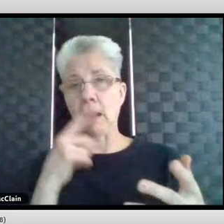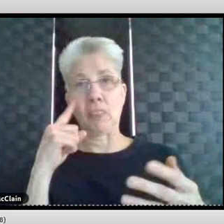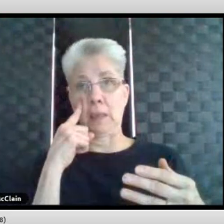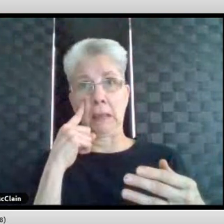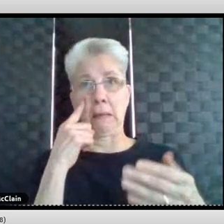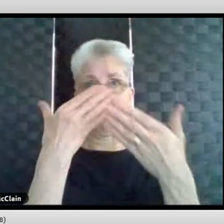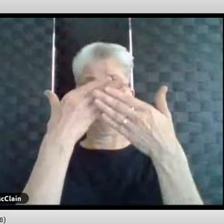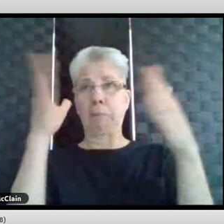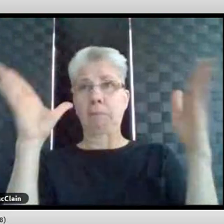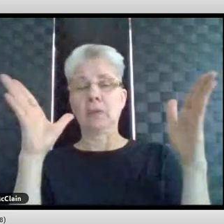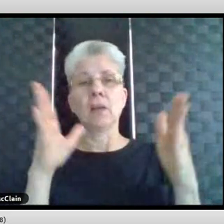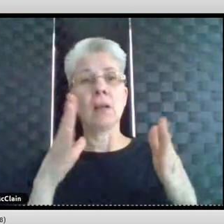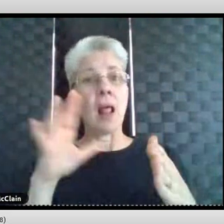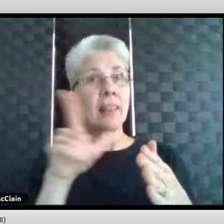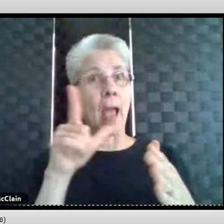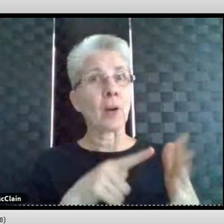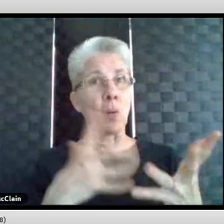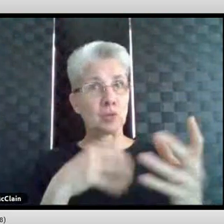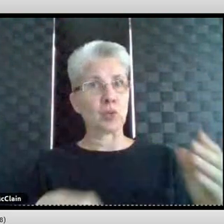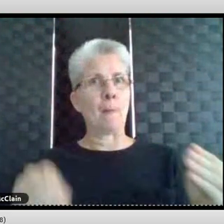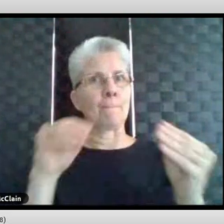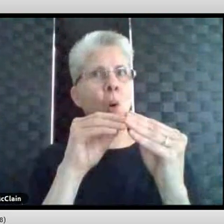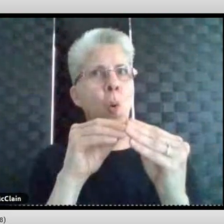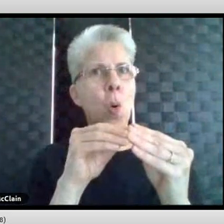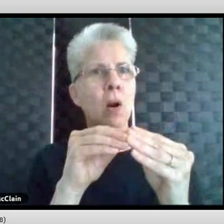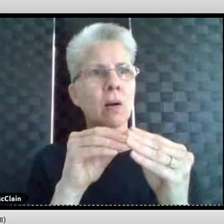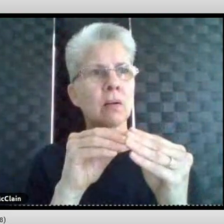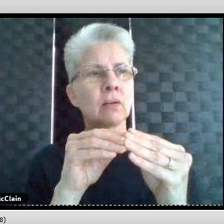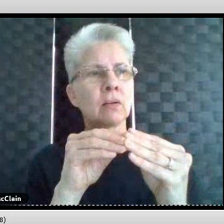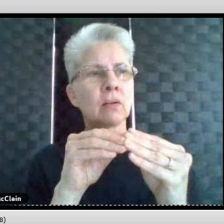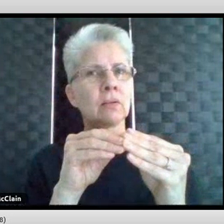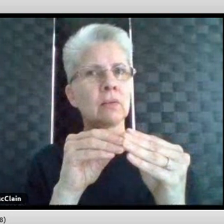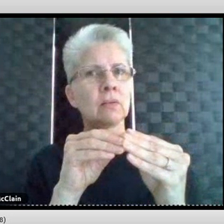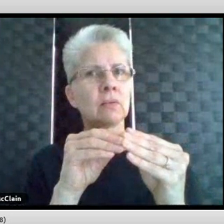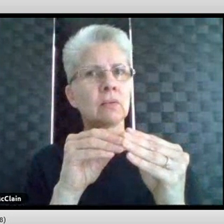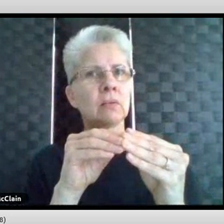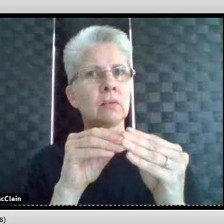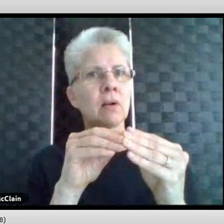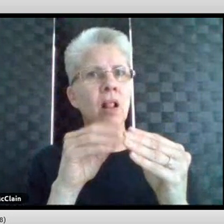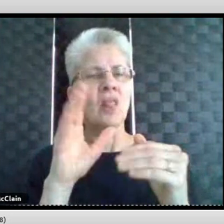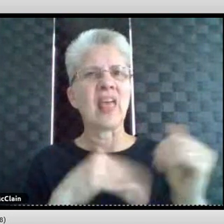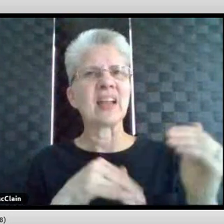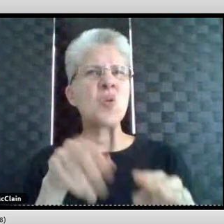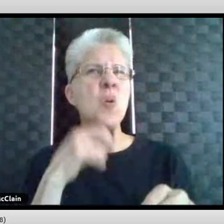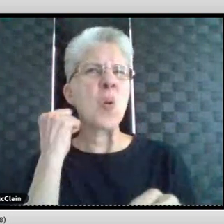to go beyond what their normal thought process is on a library service is.